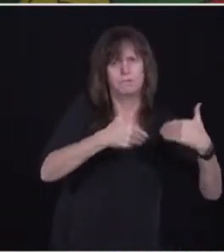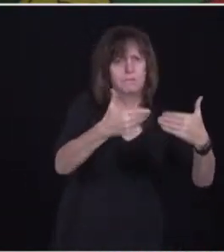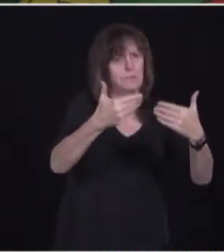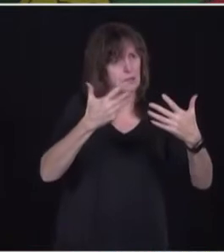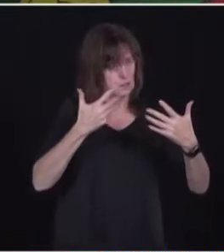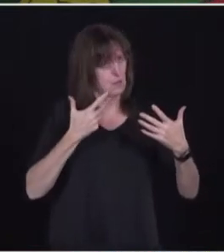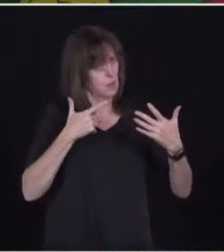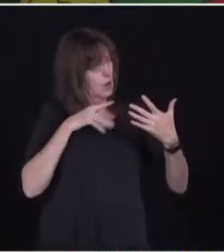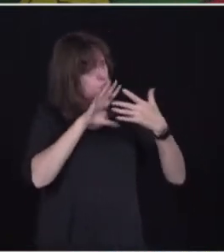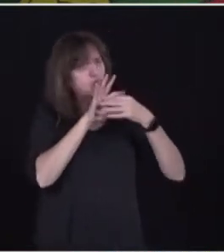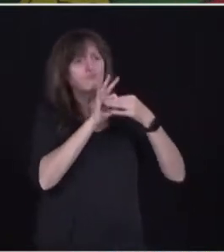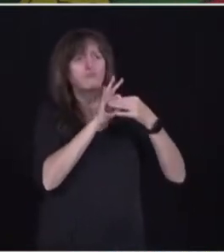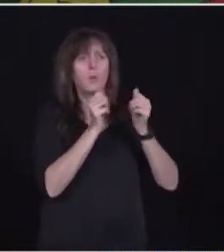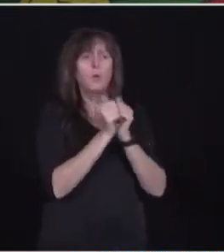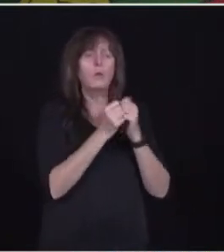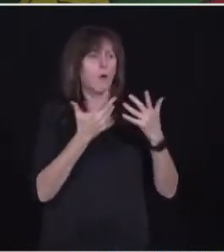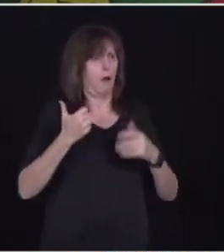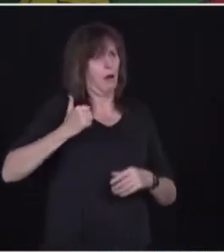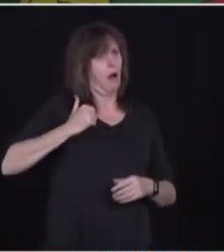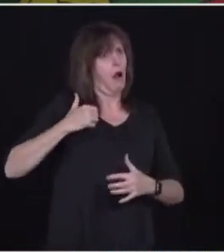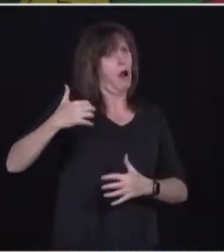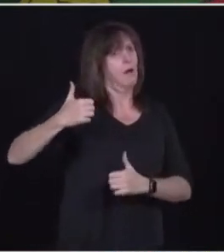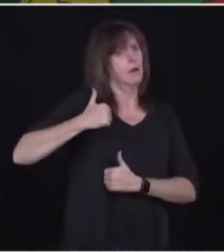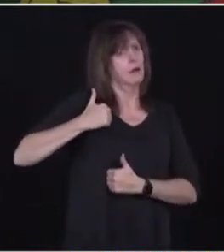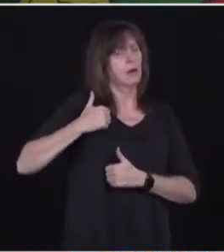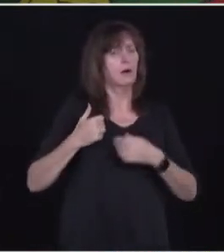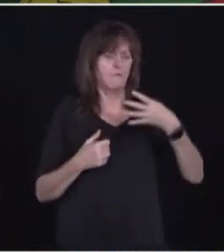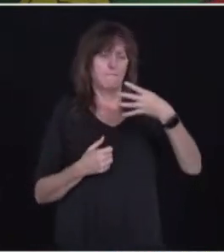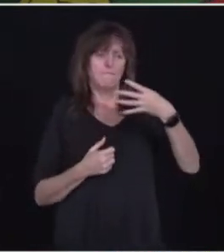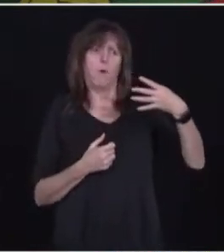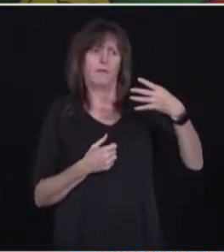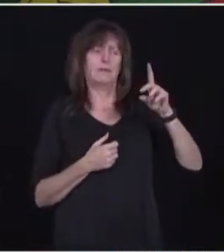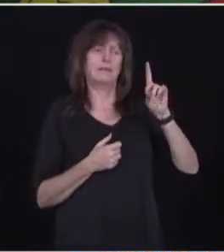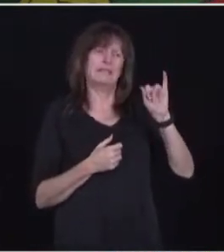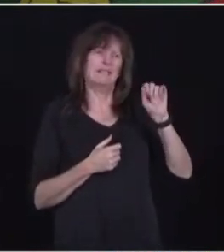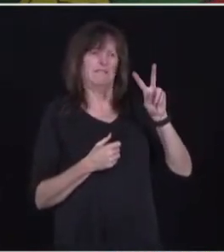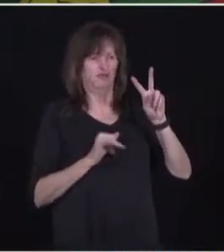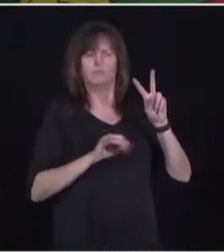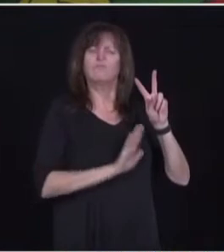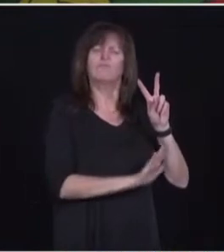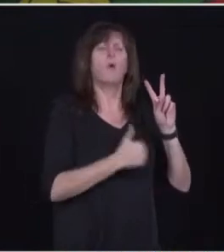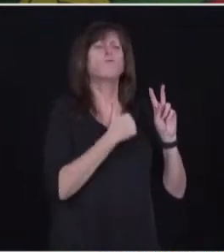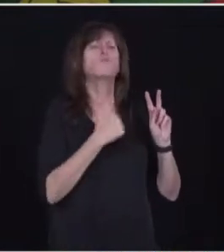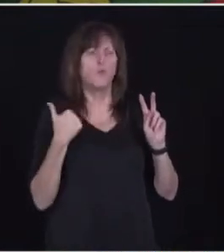have already run one tabletop exercise to look at how we would do things. We will run more, we have participated in 2